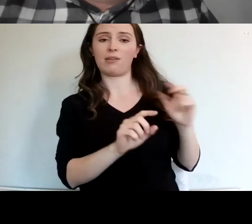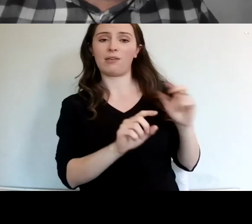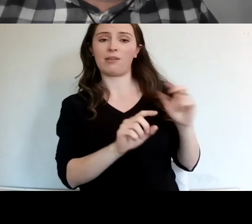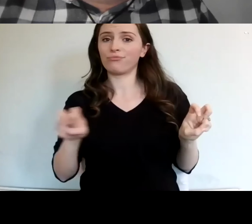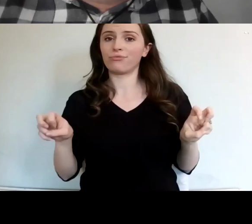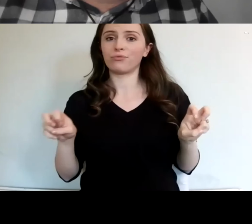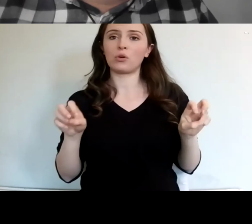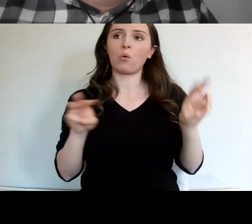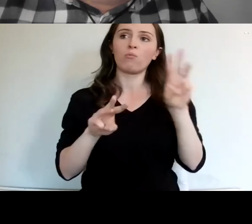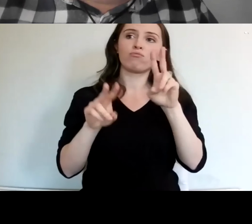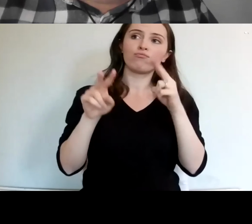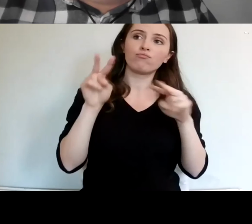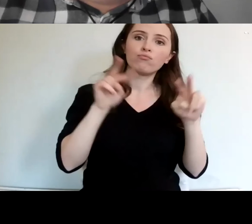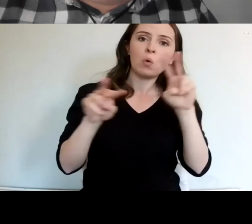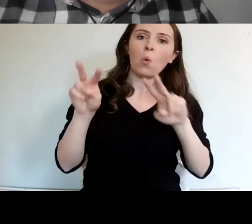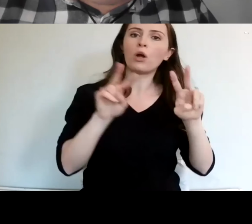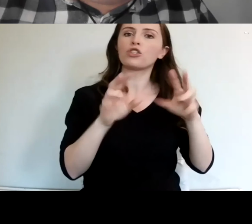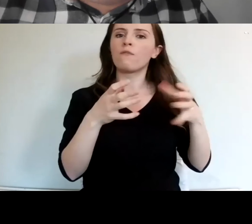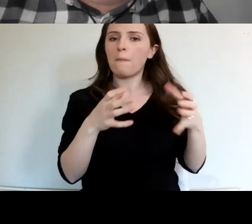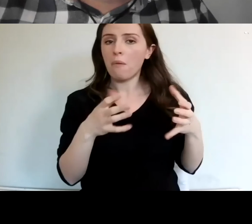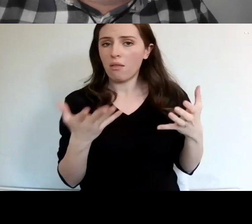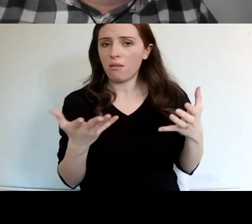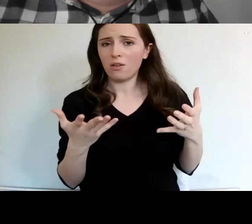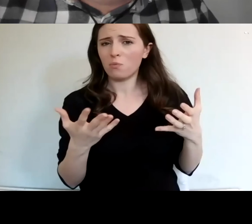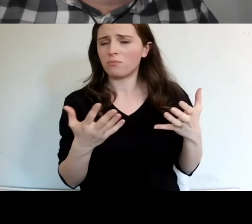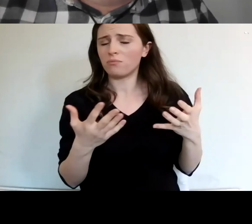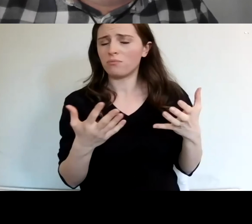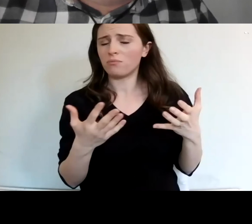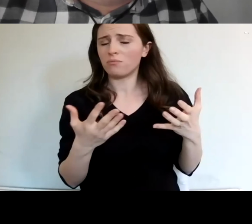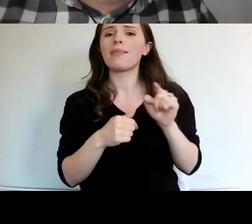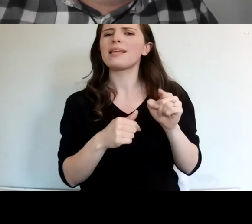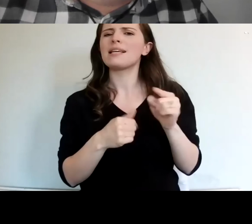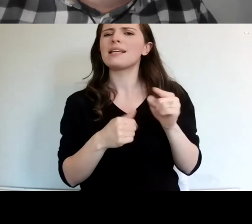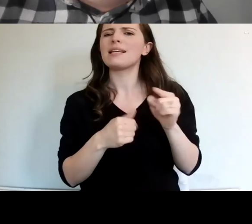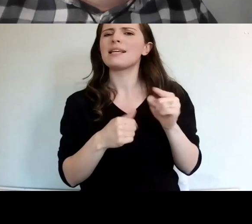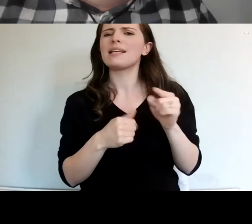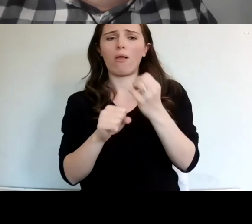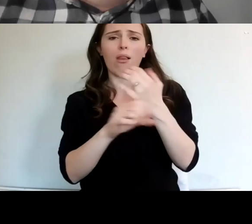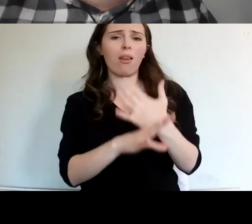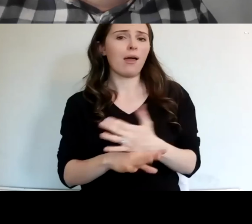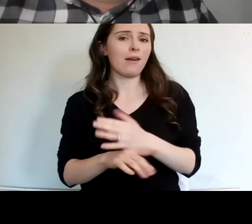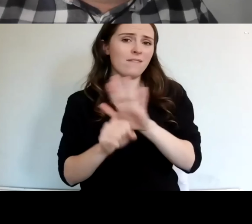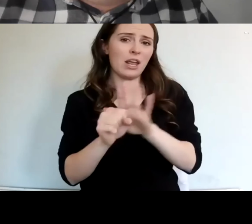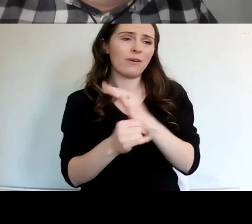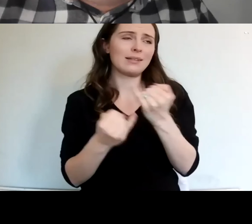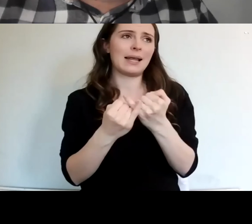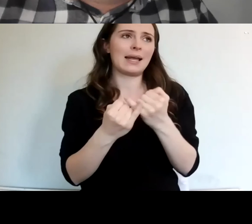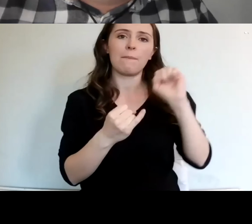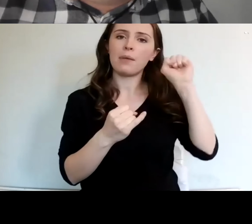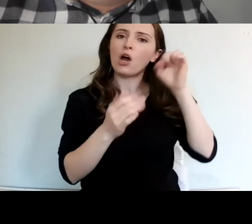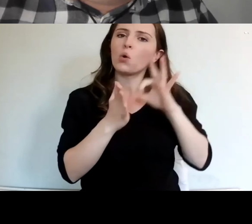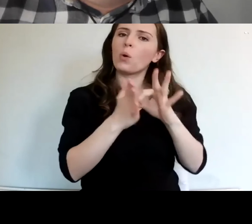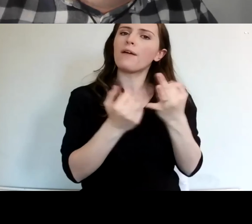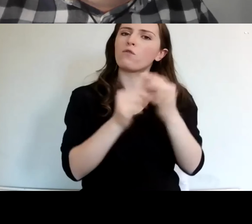This applies to a lot of different things, whether it's an audio guide for a museum, whether it's accessing audio description at theatre,